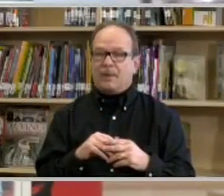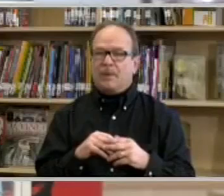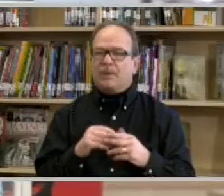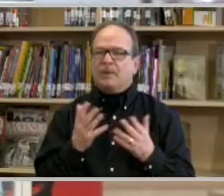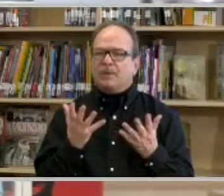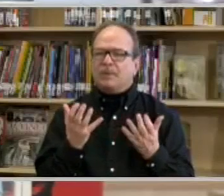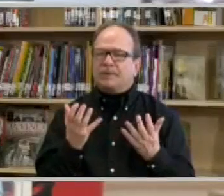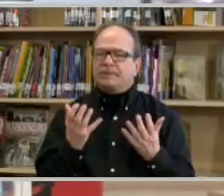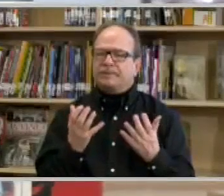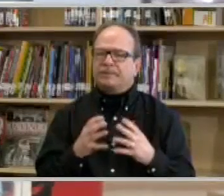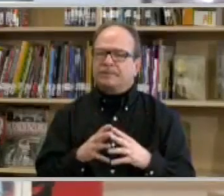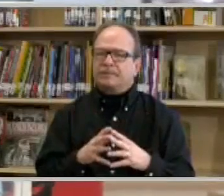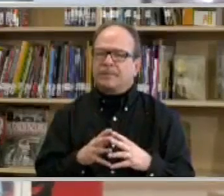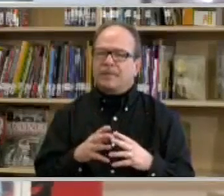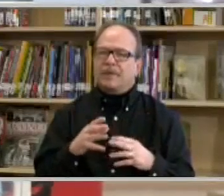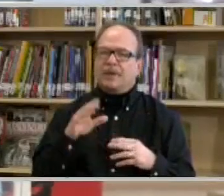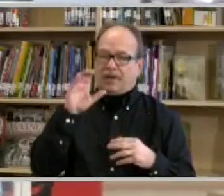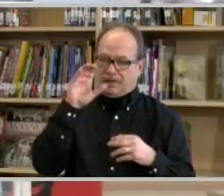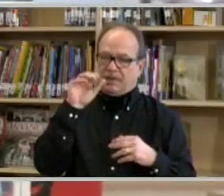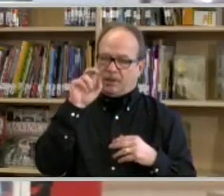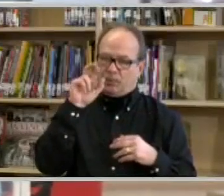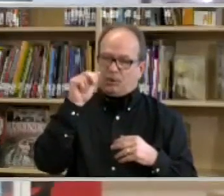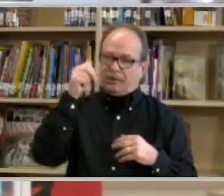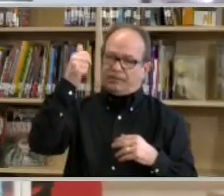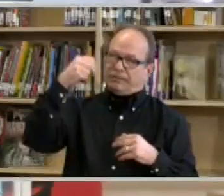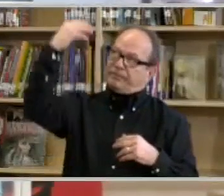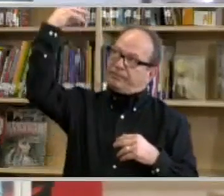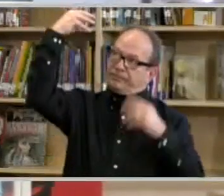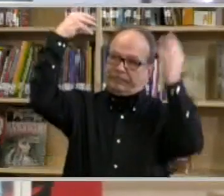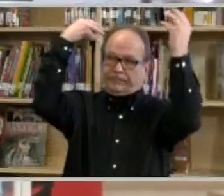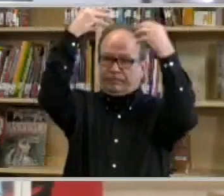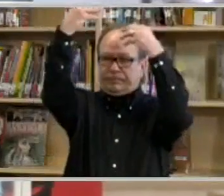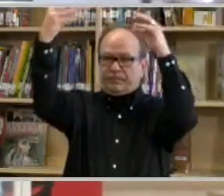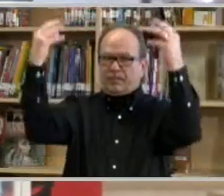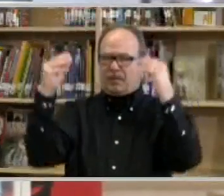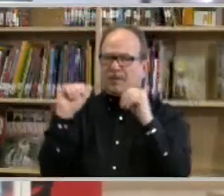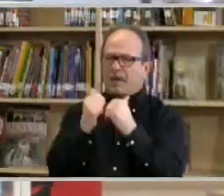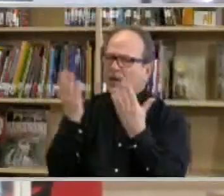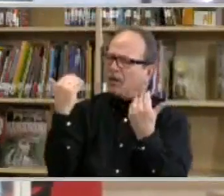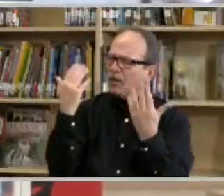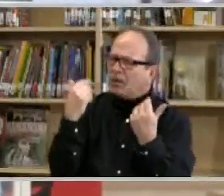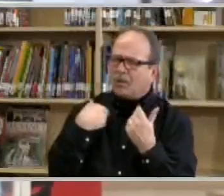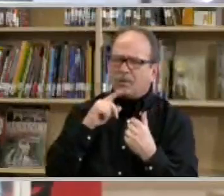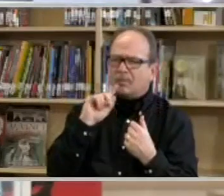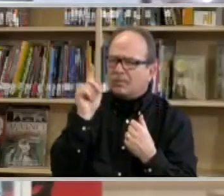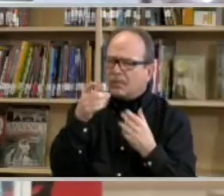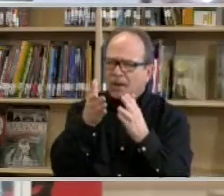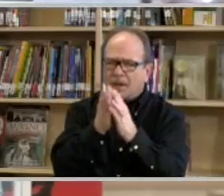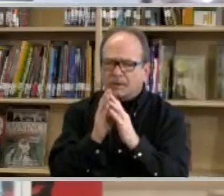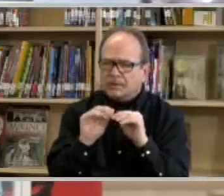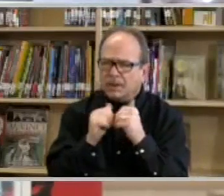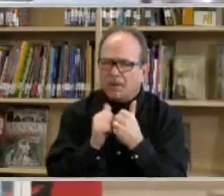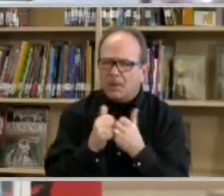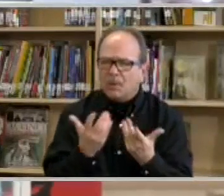MY QUESTION IS IF MYSELF AND MY NEIGHBORS IN MY COMMUNITY WANTED TO GET A CAMERA INSTALLED IN OUR NEIGHBORHOOD, HOW CAN WE